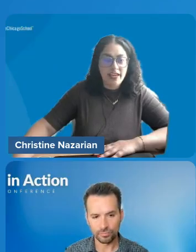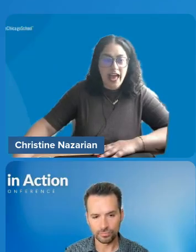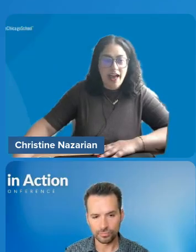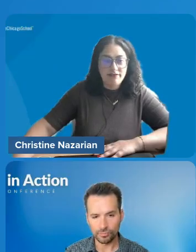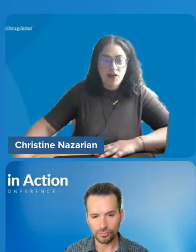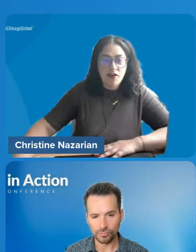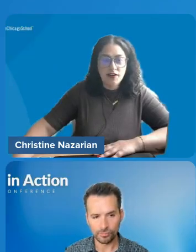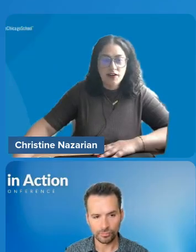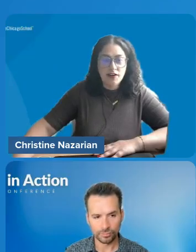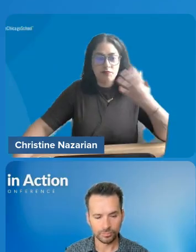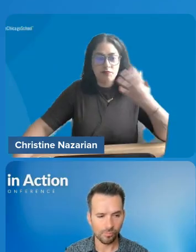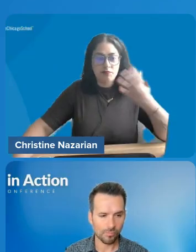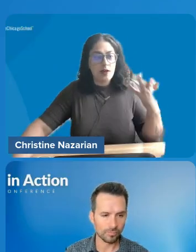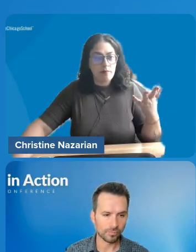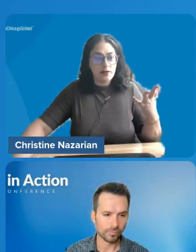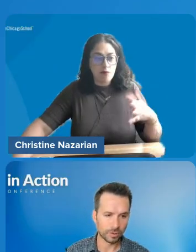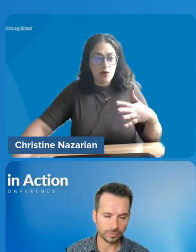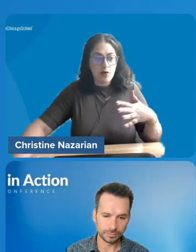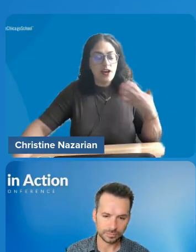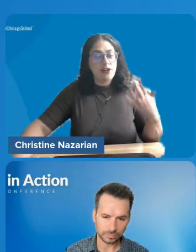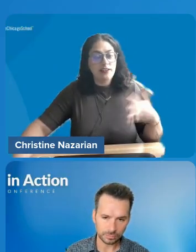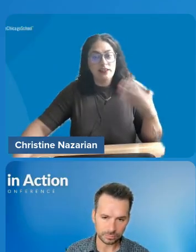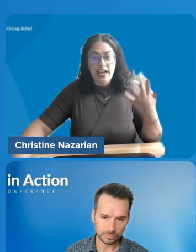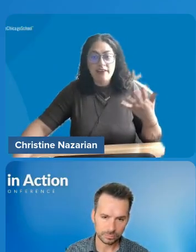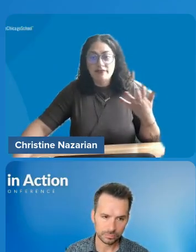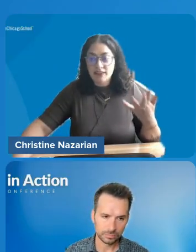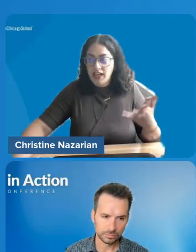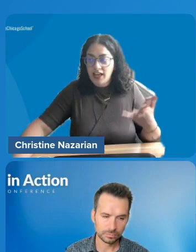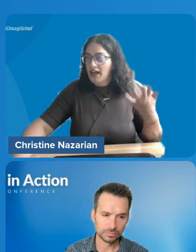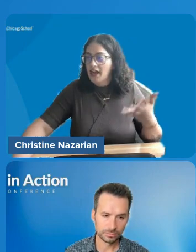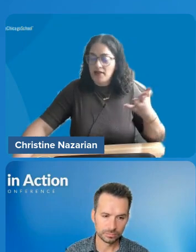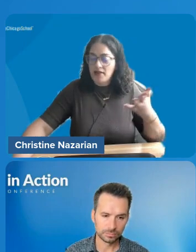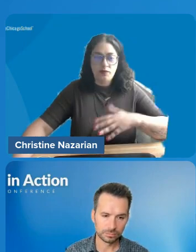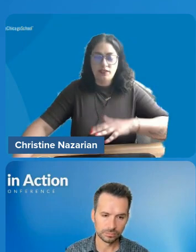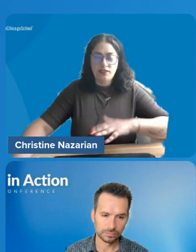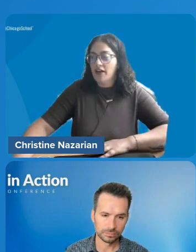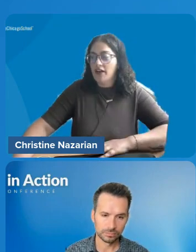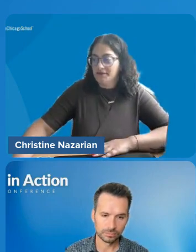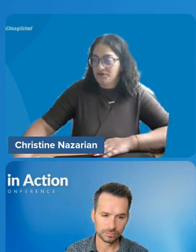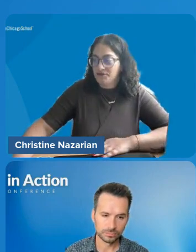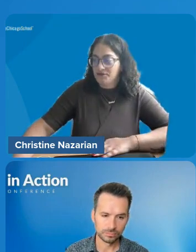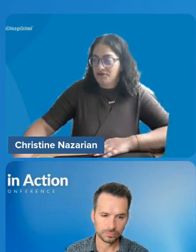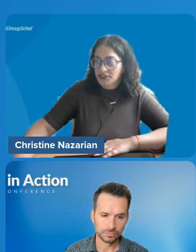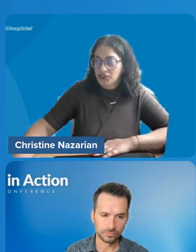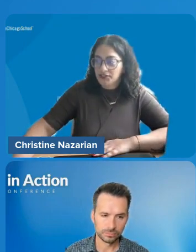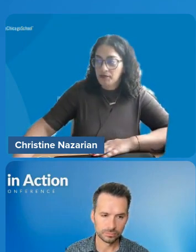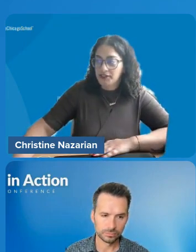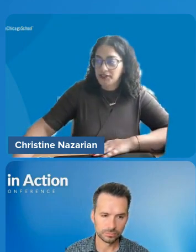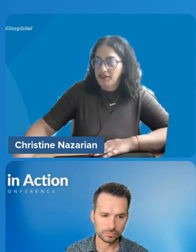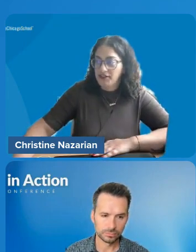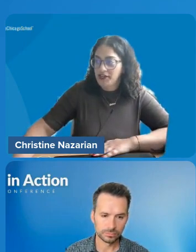avatars, which present a bit more lifelike, as we saw in Dr. Burke's videos.